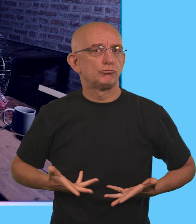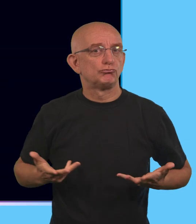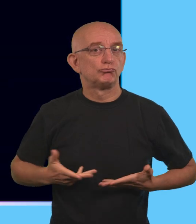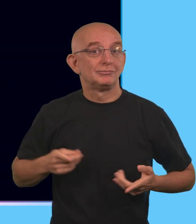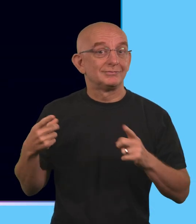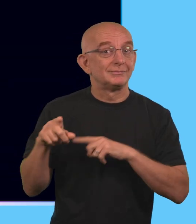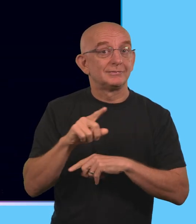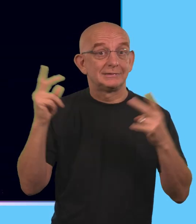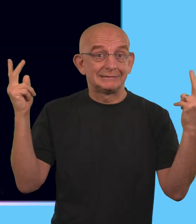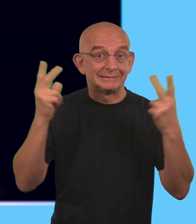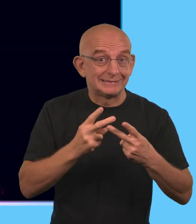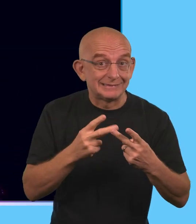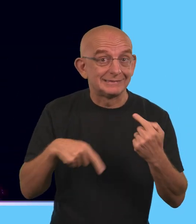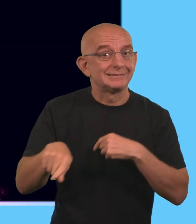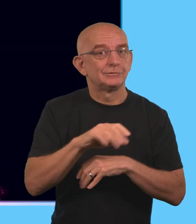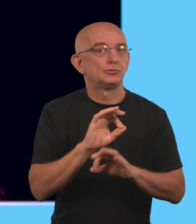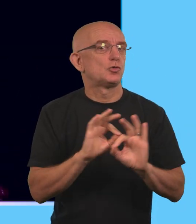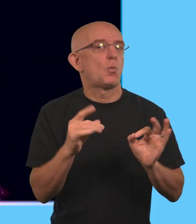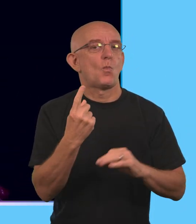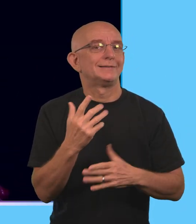When it's sundown. No one is safe.